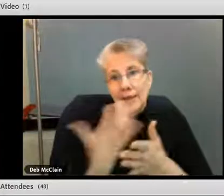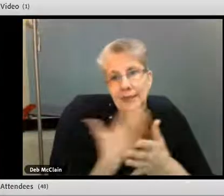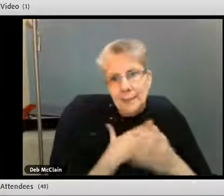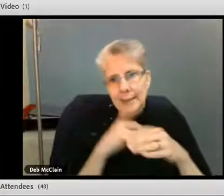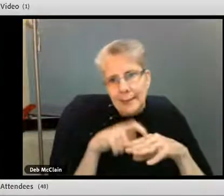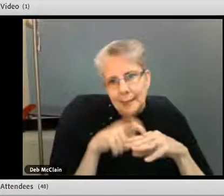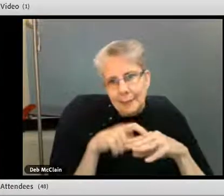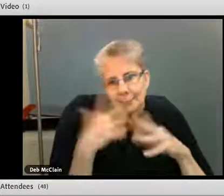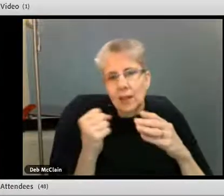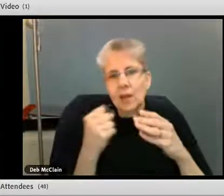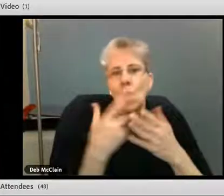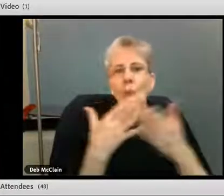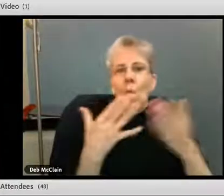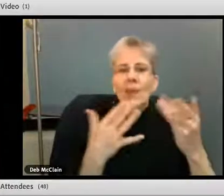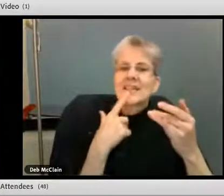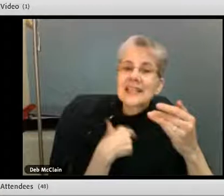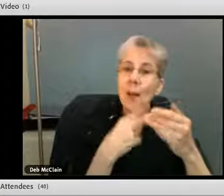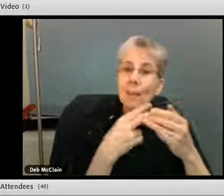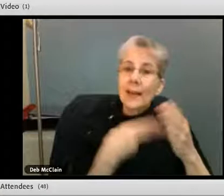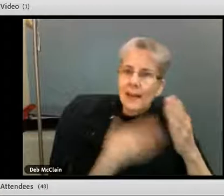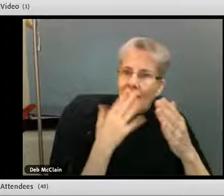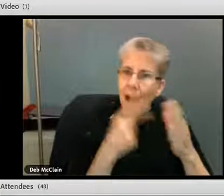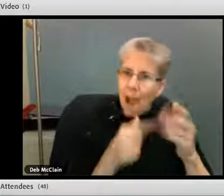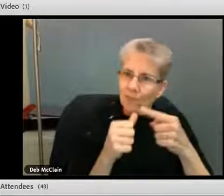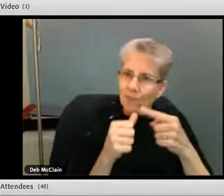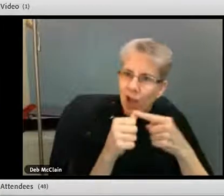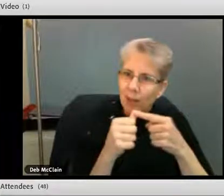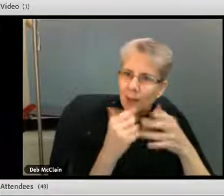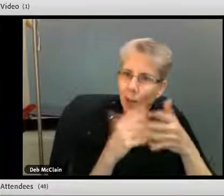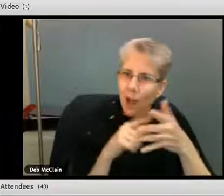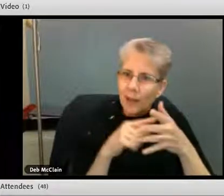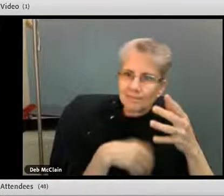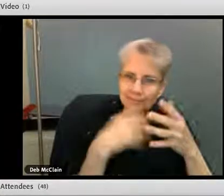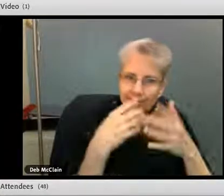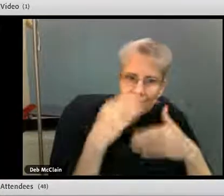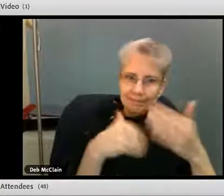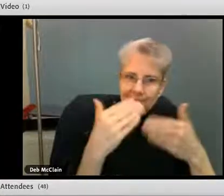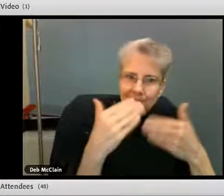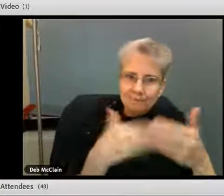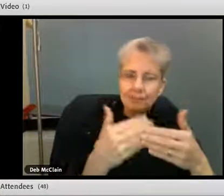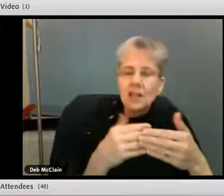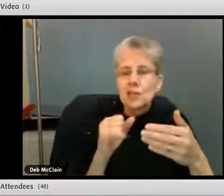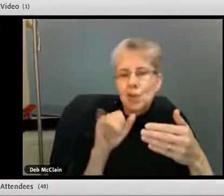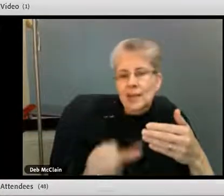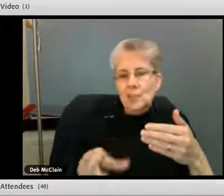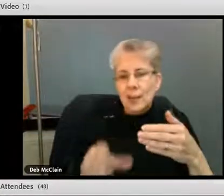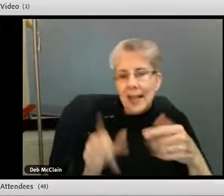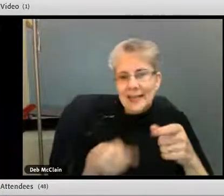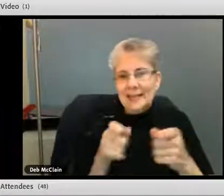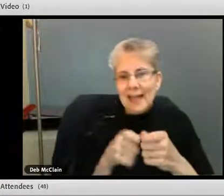So this one, yeah. Exactly, Amy says, subtle Lumen5 icon in credits.